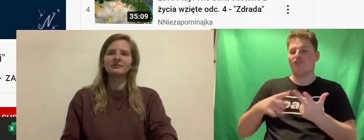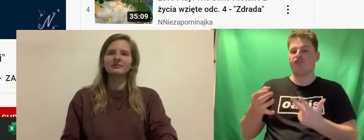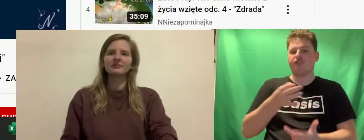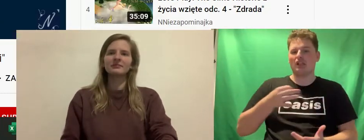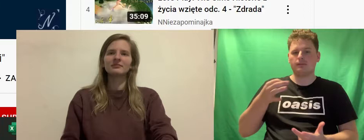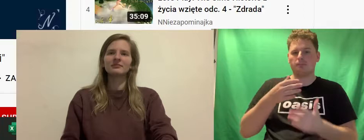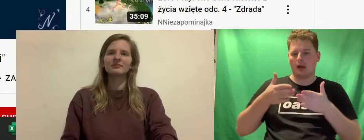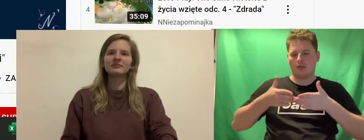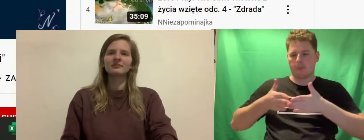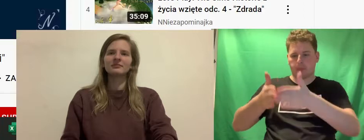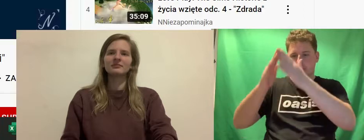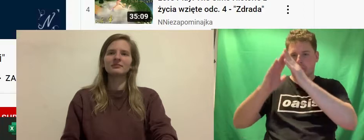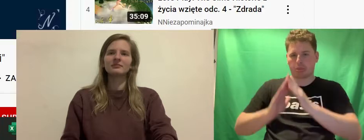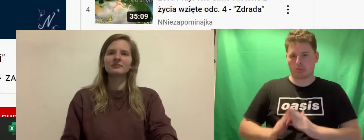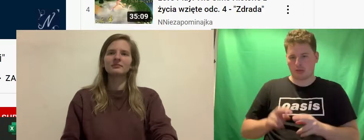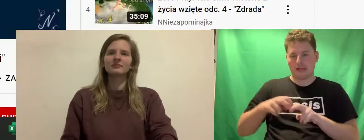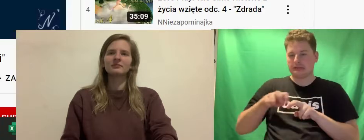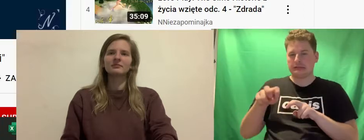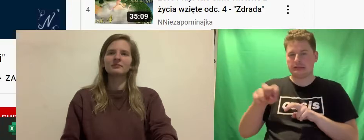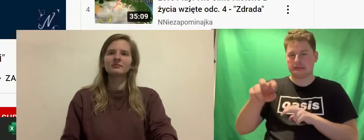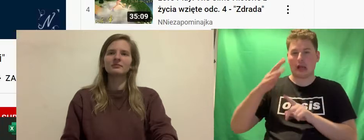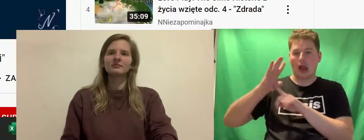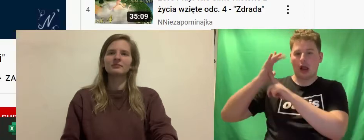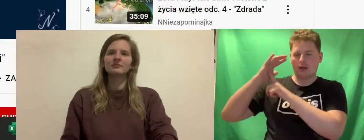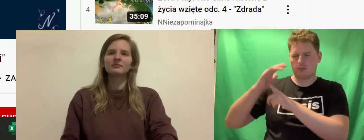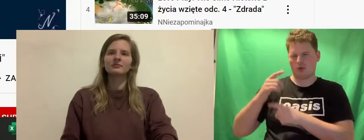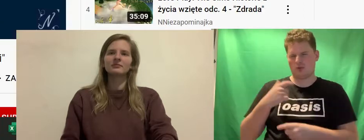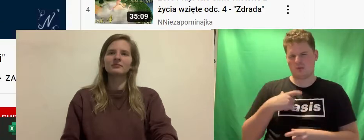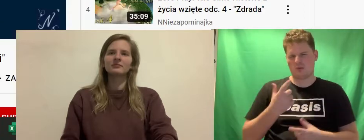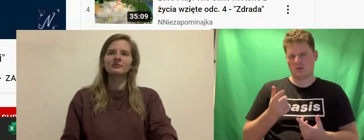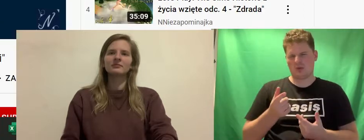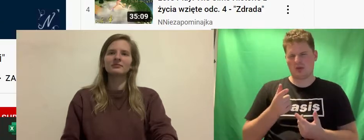A: A "The Island" at the beginning The ship crashed and the endings - the helicopter came for me is the end of the game